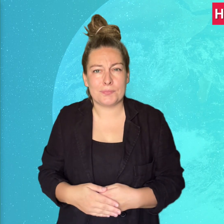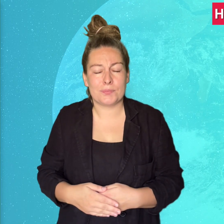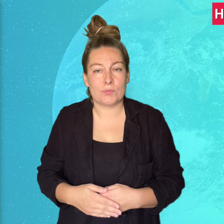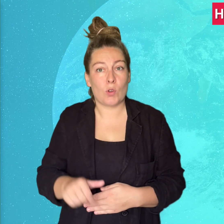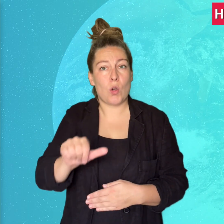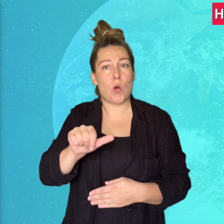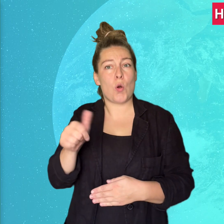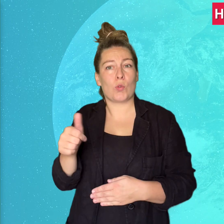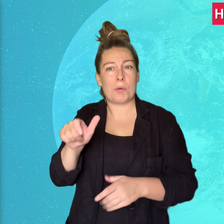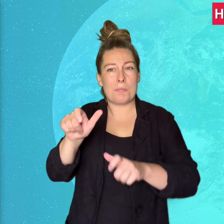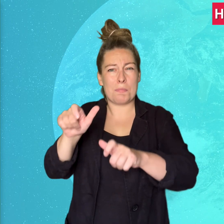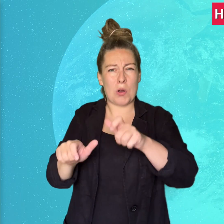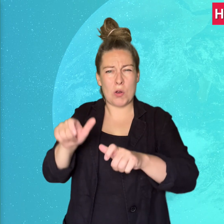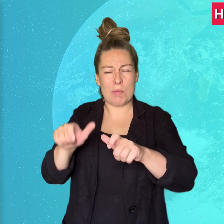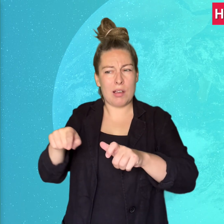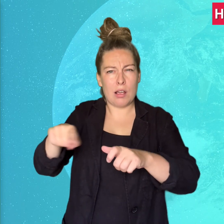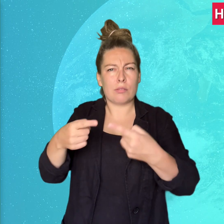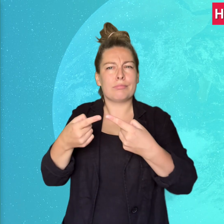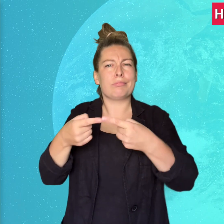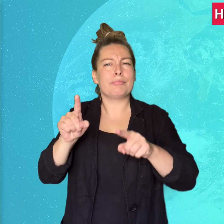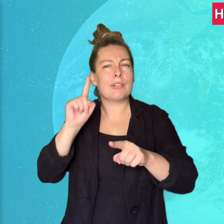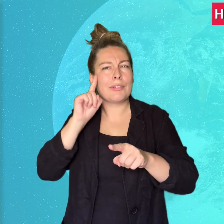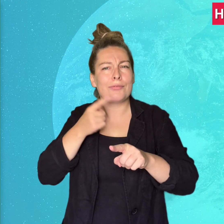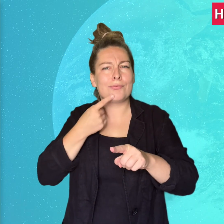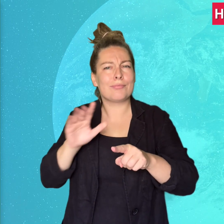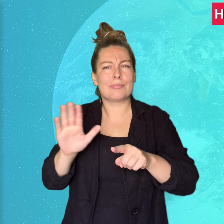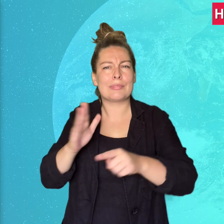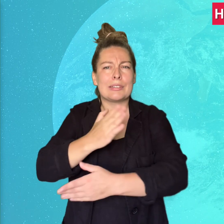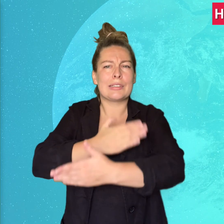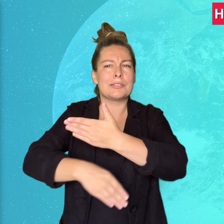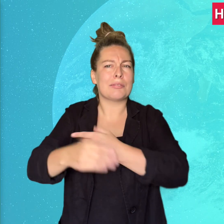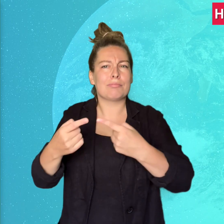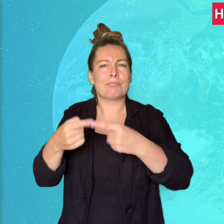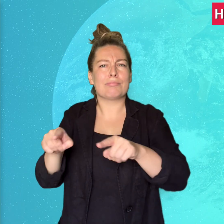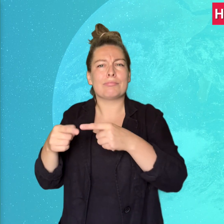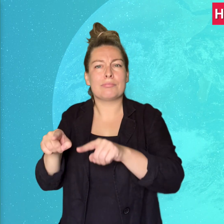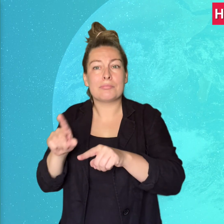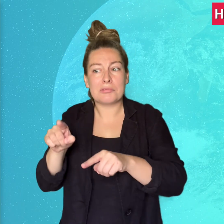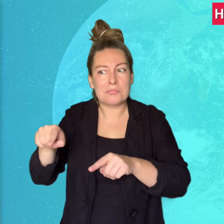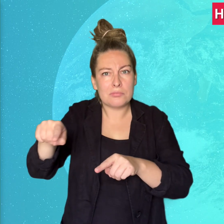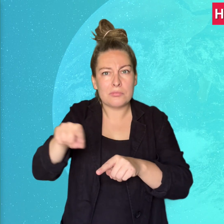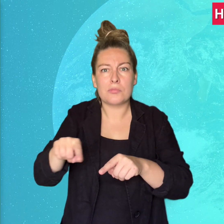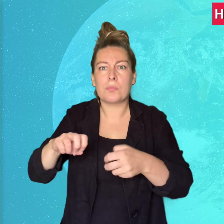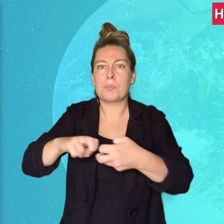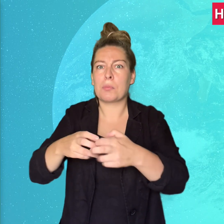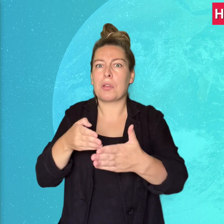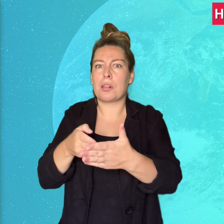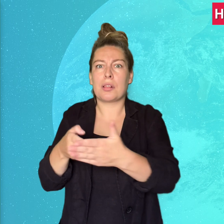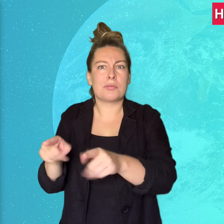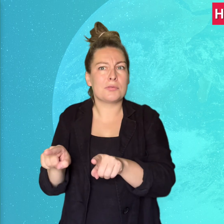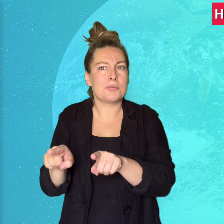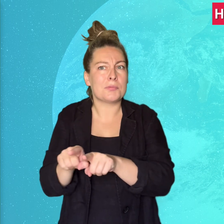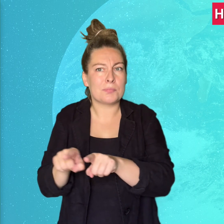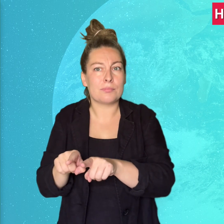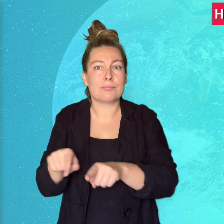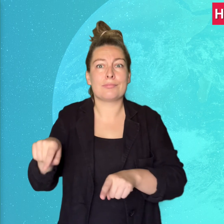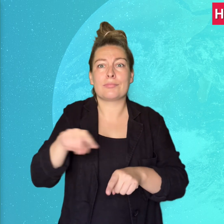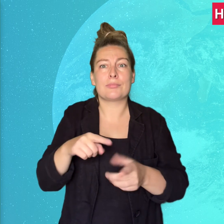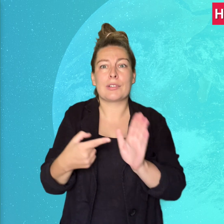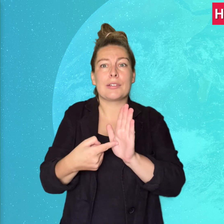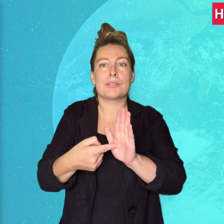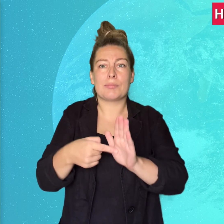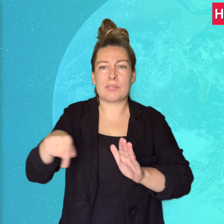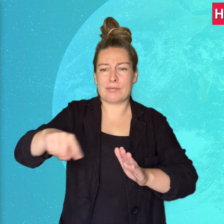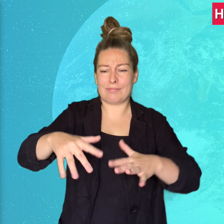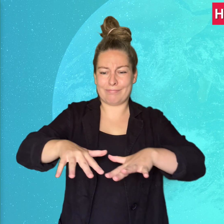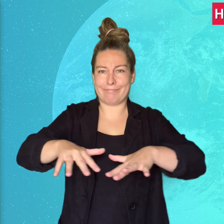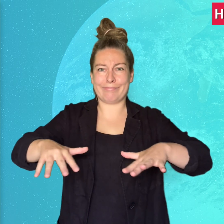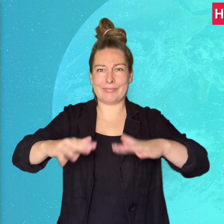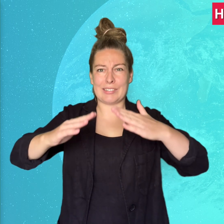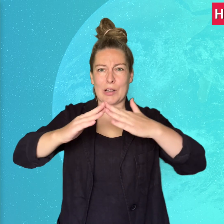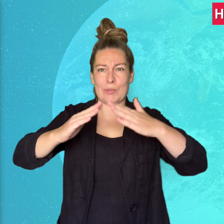no Sign Language interpreters. People with other disabilities